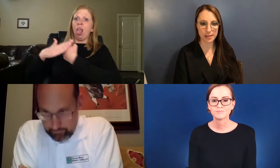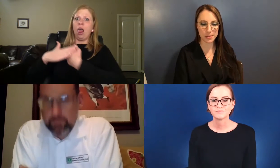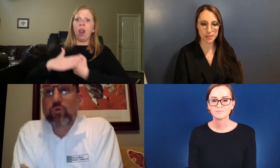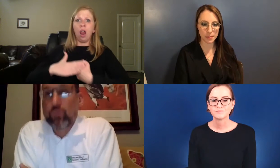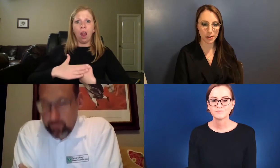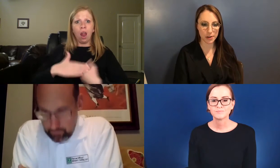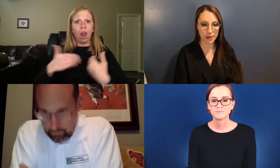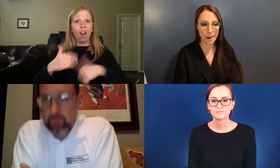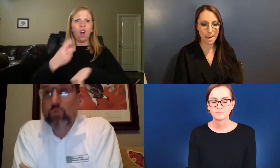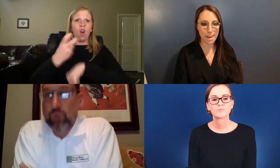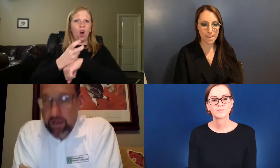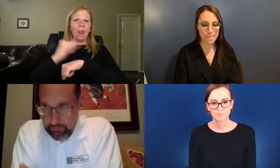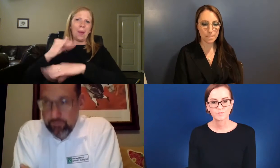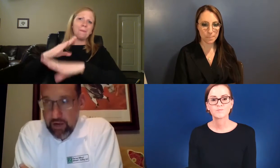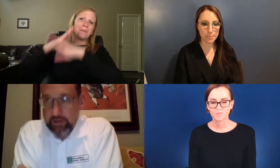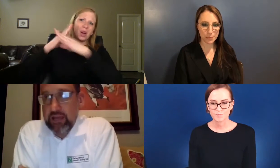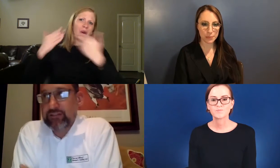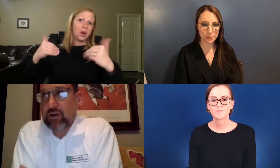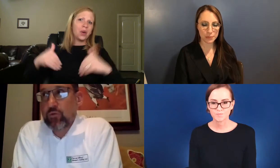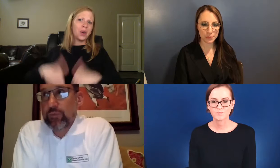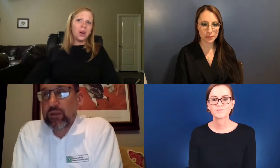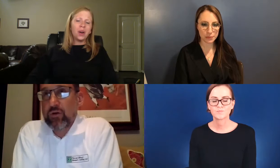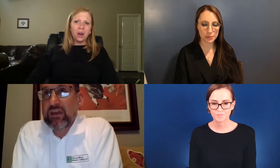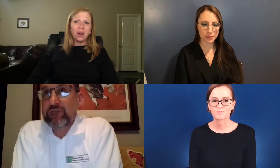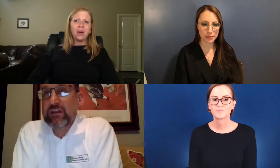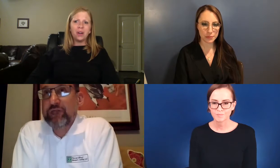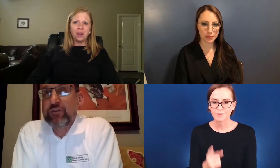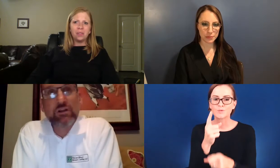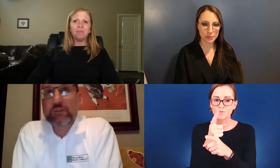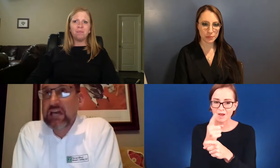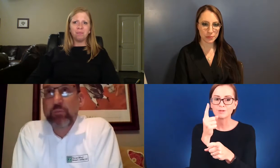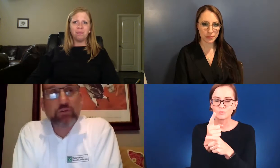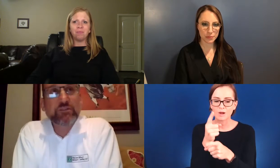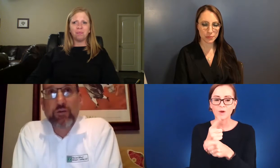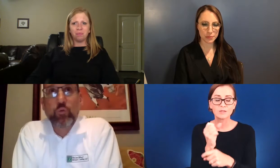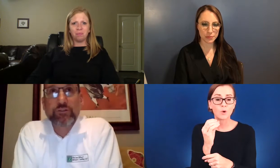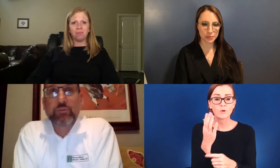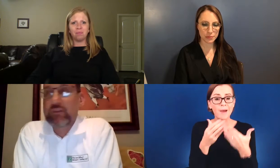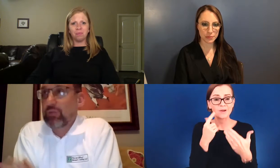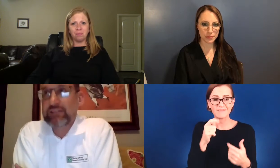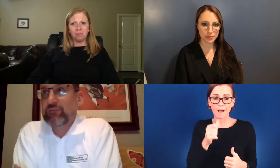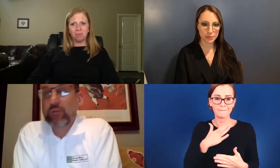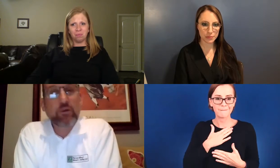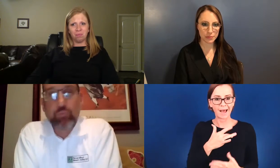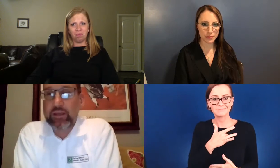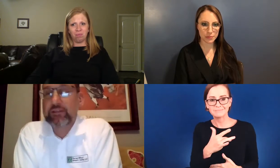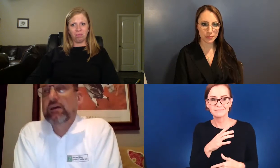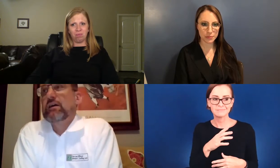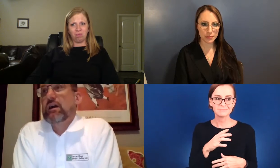I think that's the biggest barrier. Right, right. And so, even if you're not the type of person that wants to be the plaintiff on the complaint,